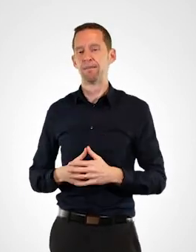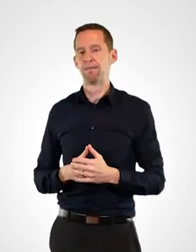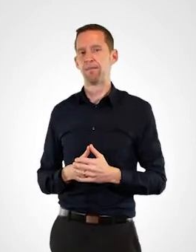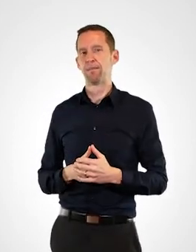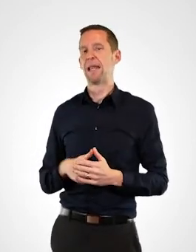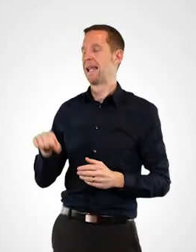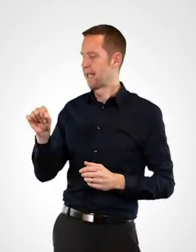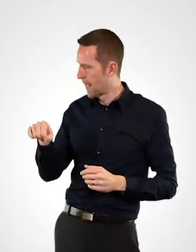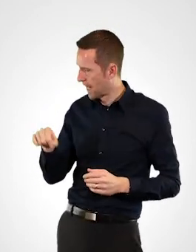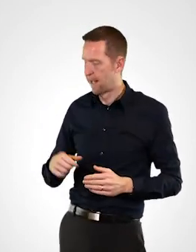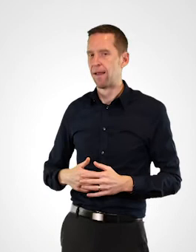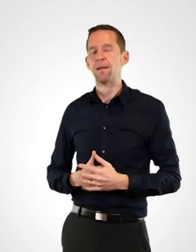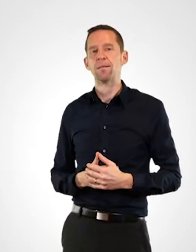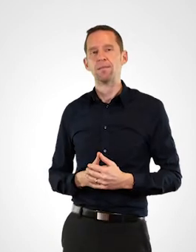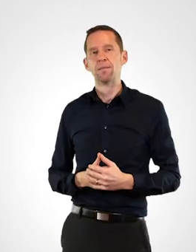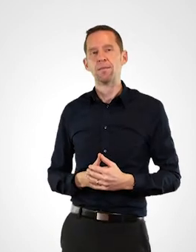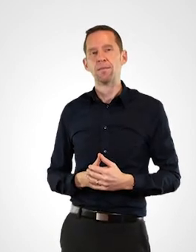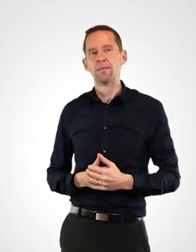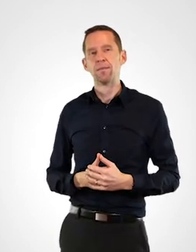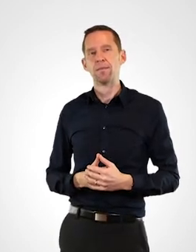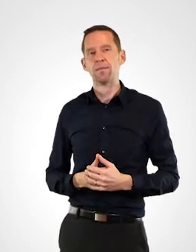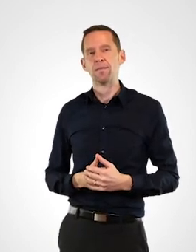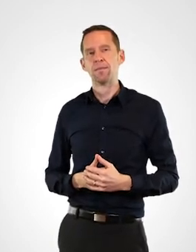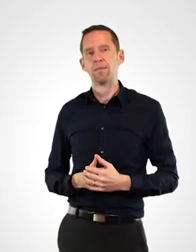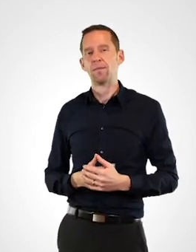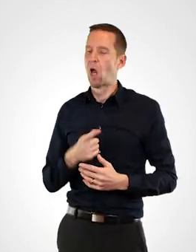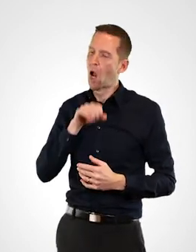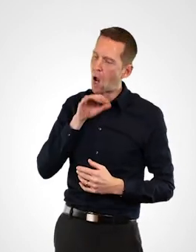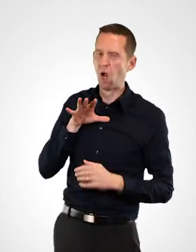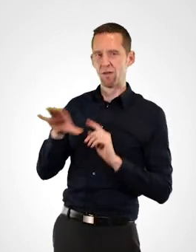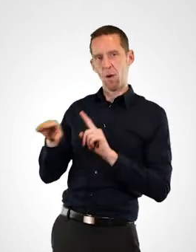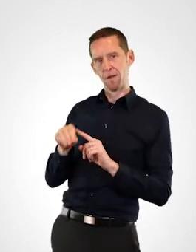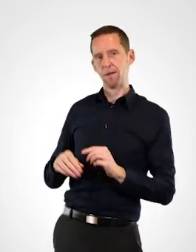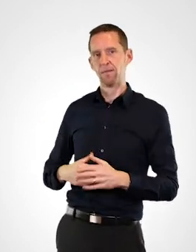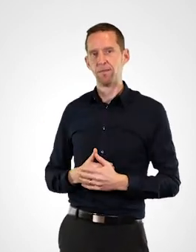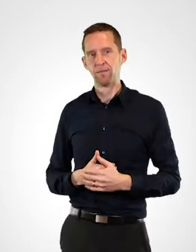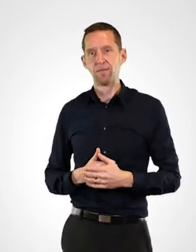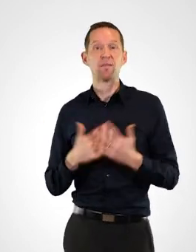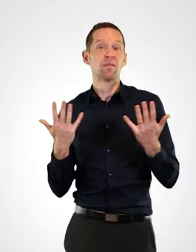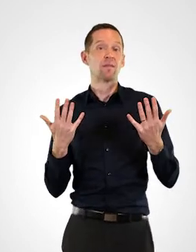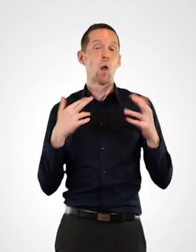Da, da, da, da. All right.